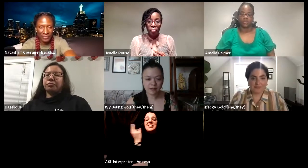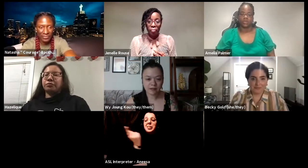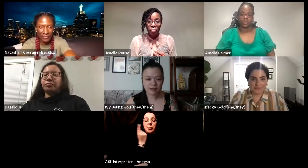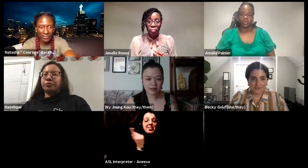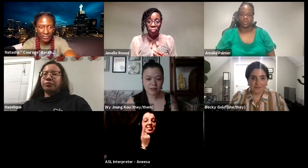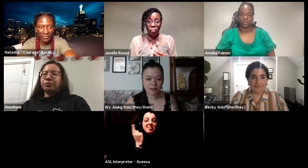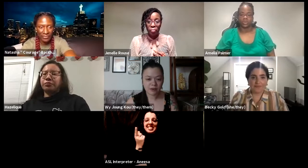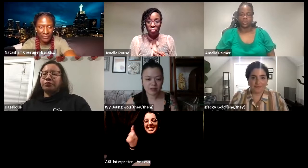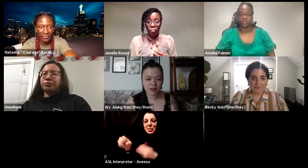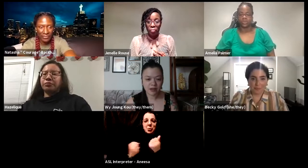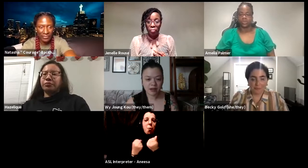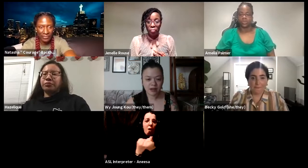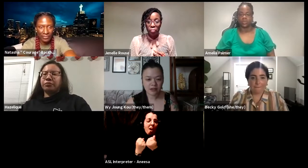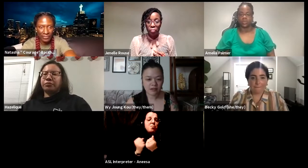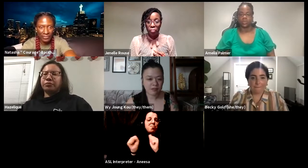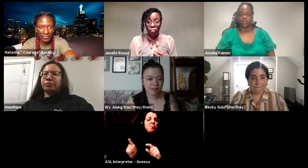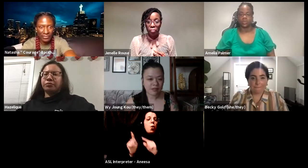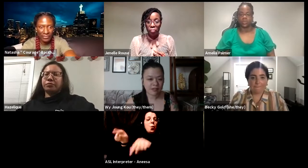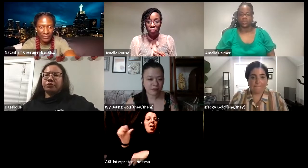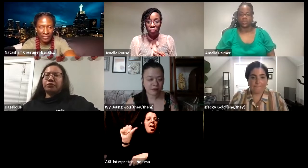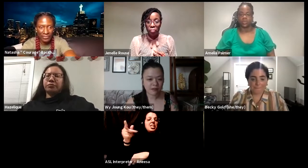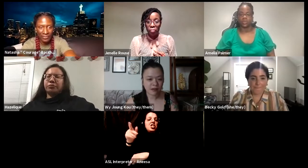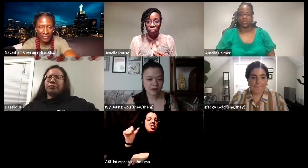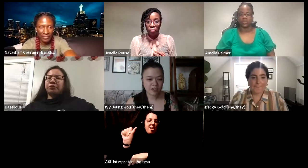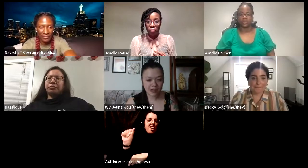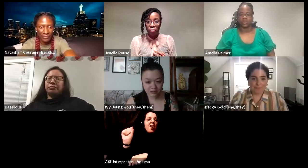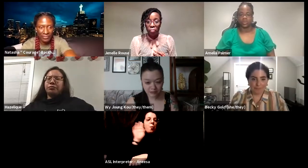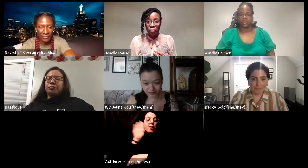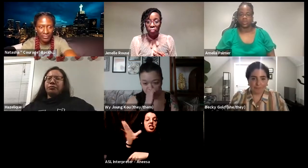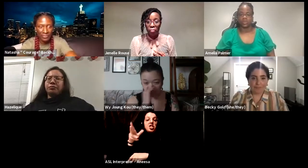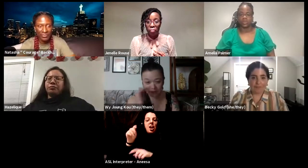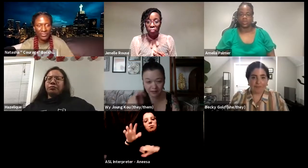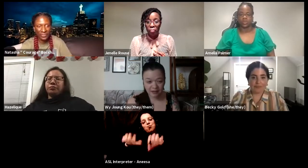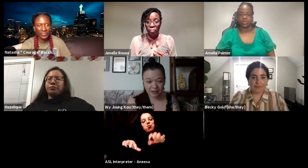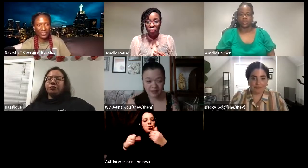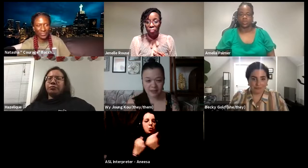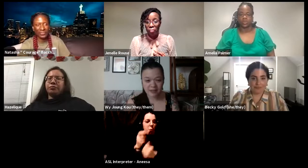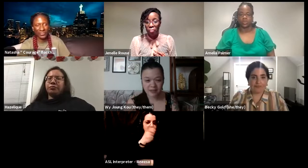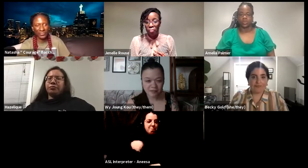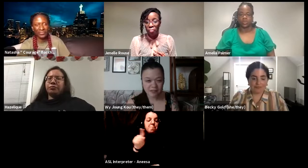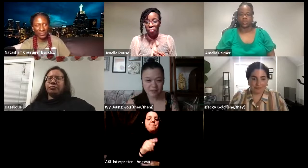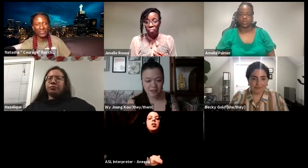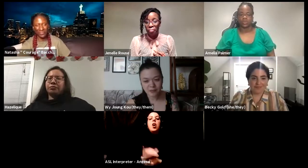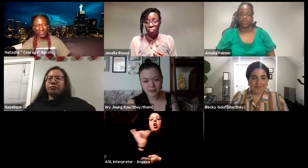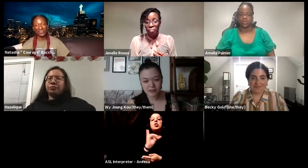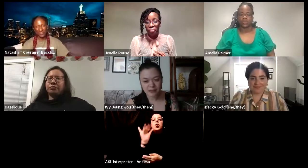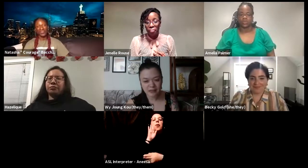needs any support Angela can provide support via chat. and a survey's just been posted in